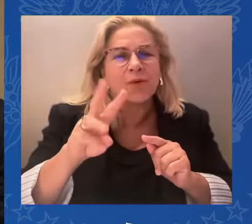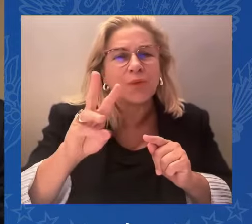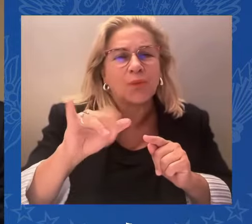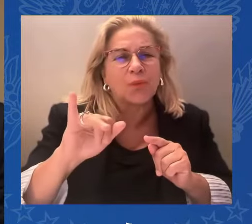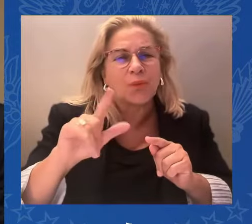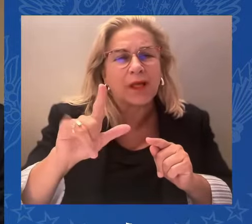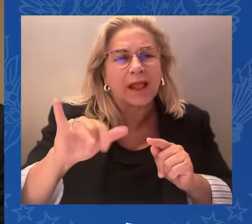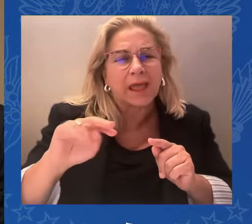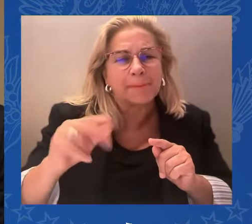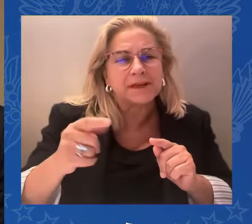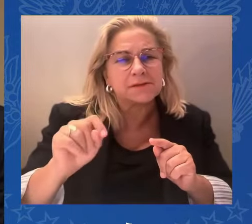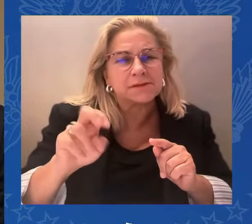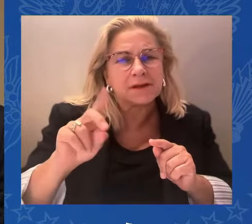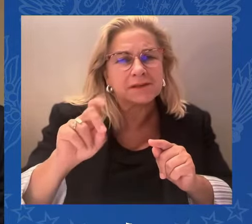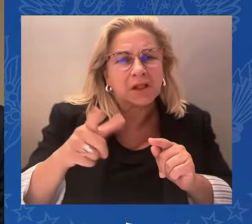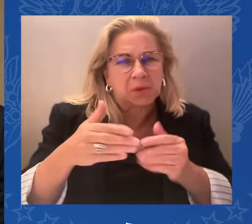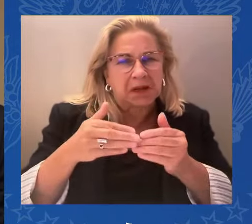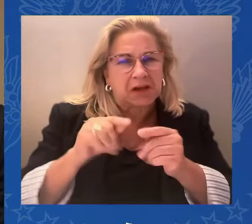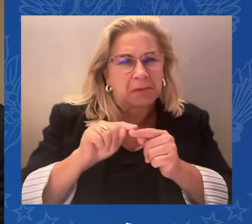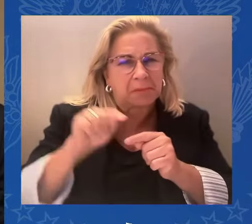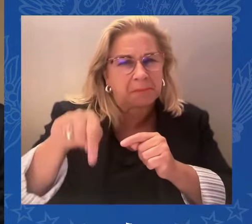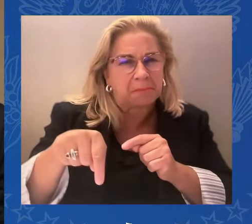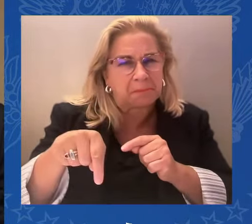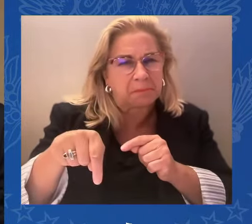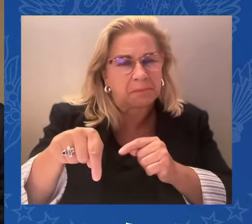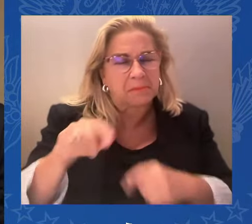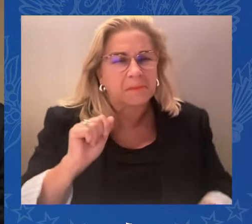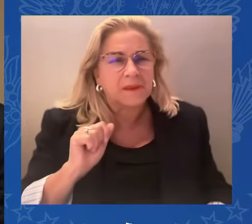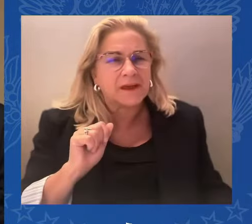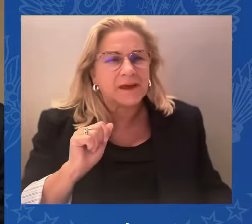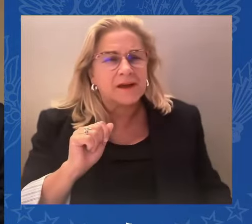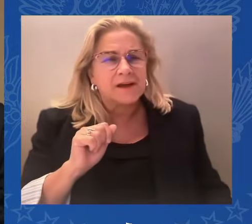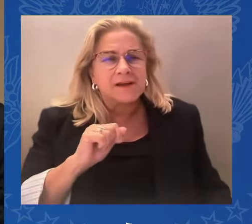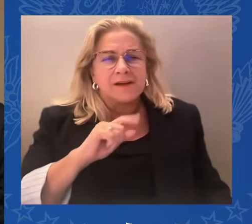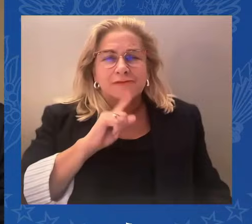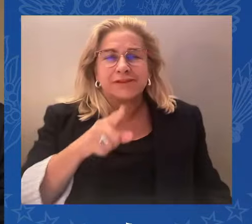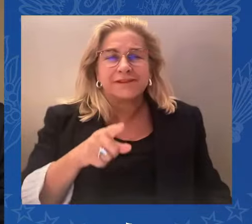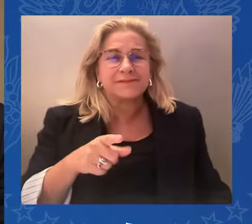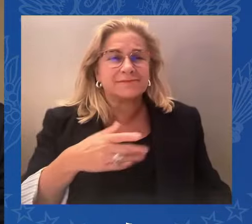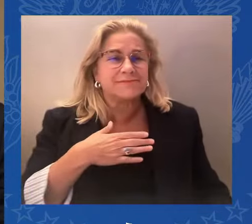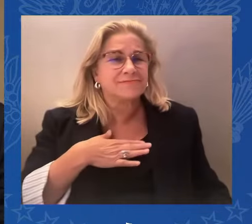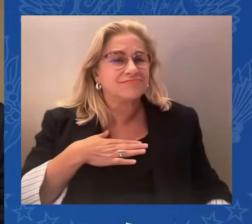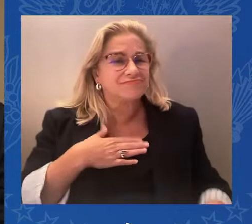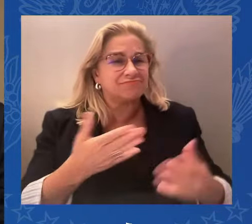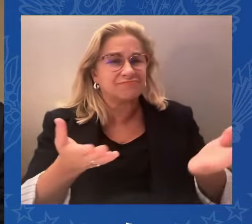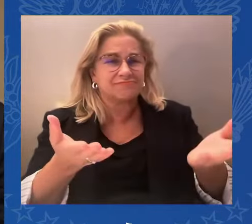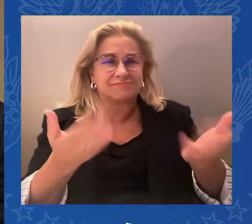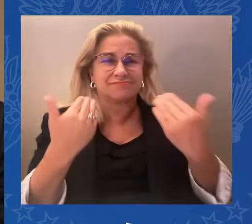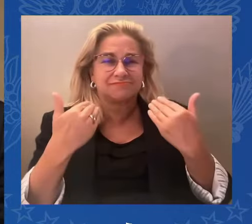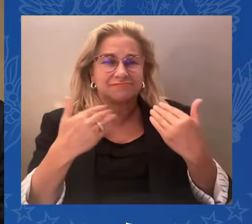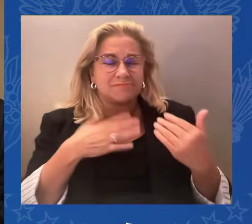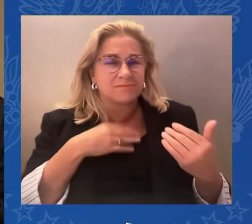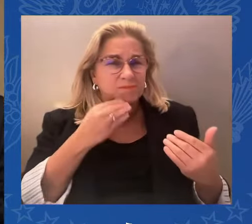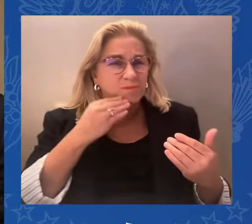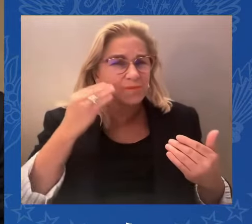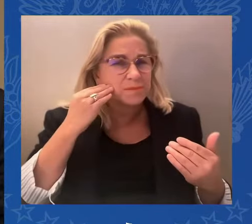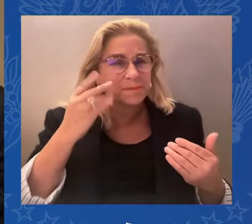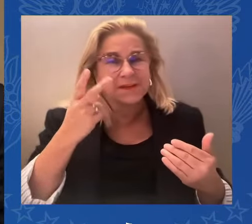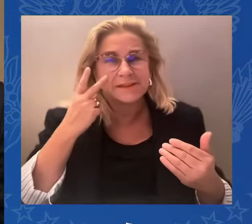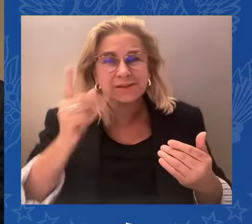and -- and see where -- where I grew up. I got a chance to do that in Hiroshima. I got a chance to do that in other places,